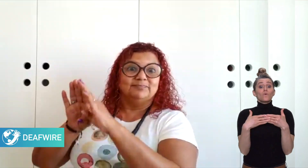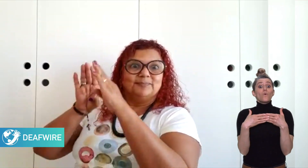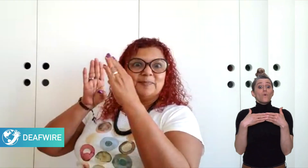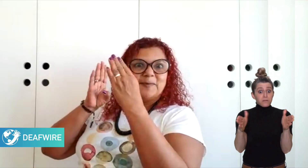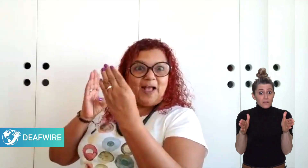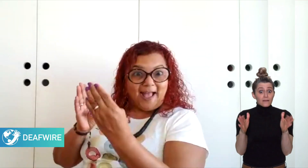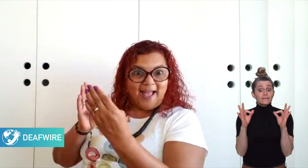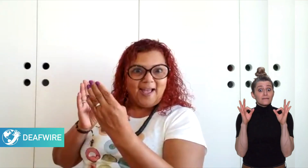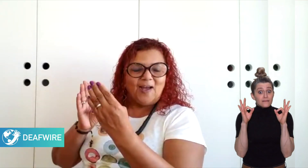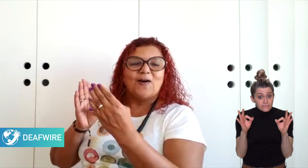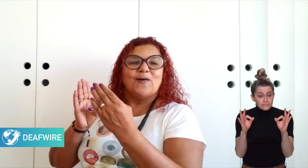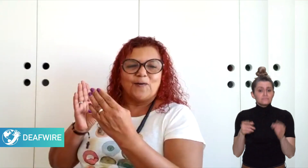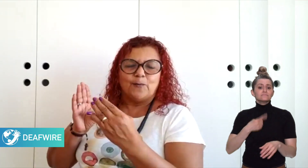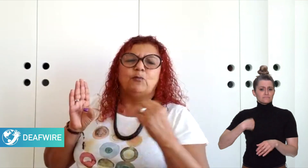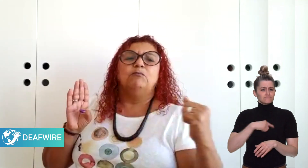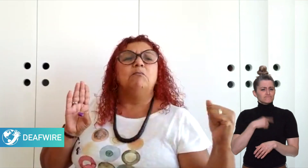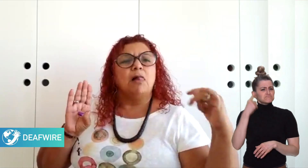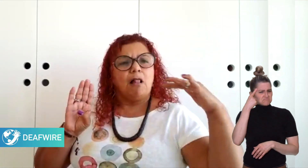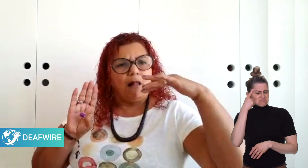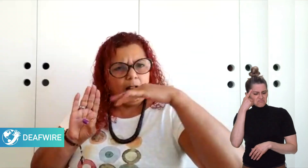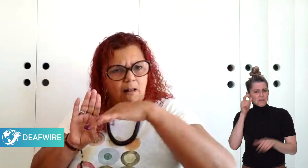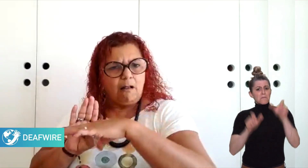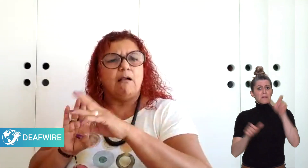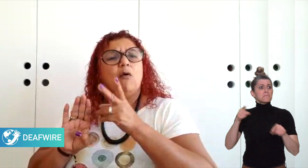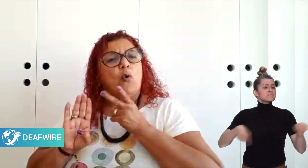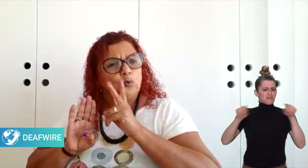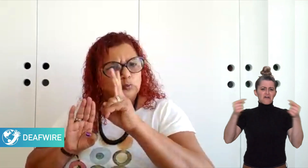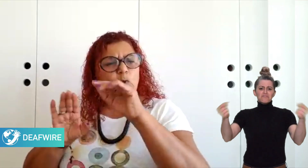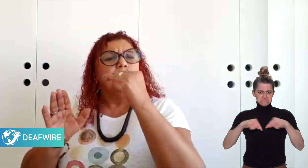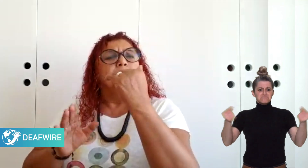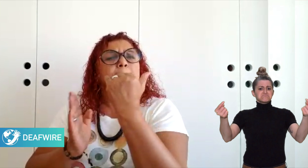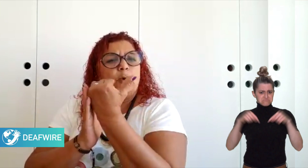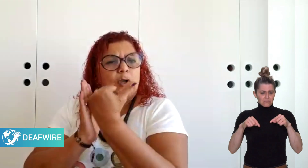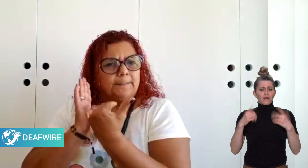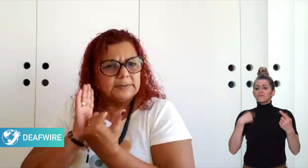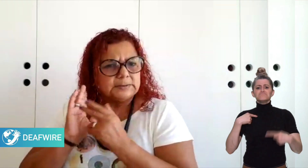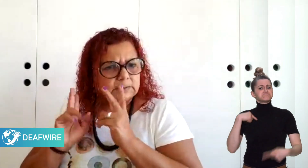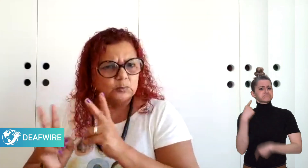When the association opens again, we expect that people